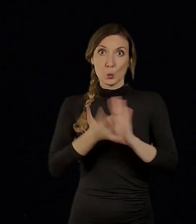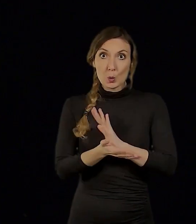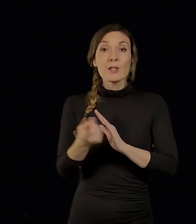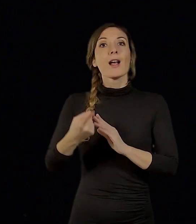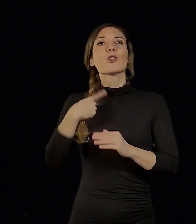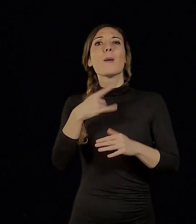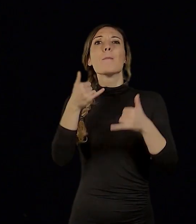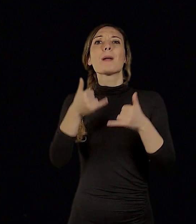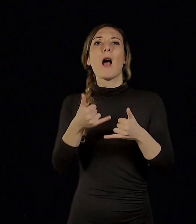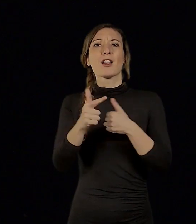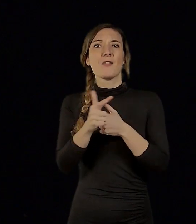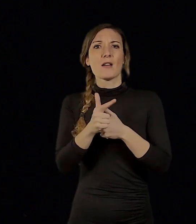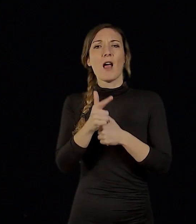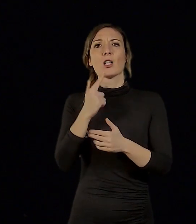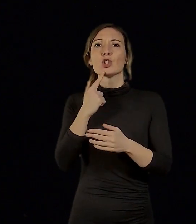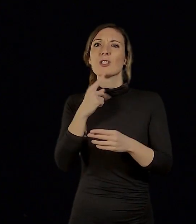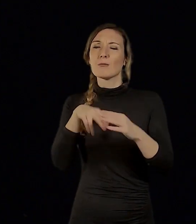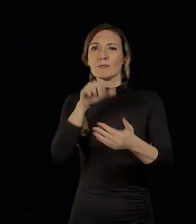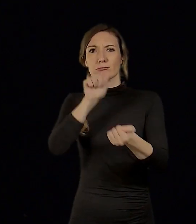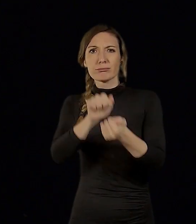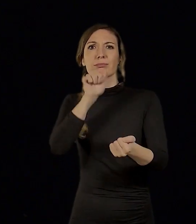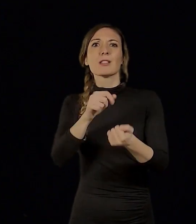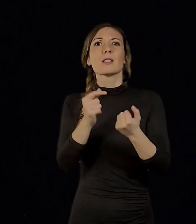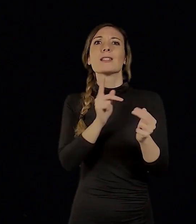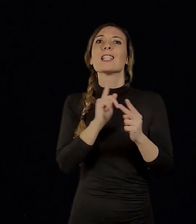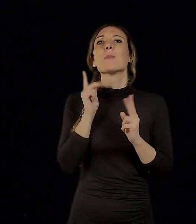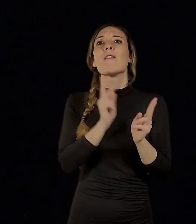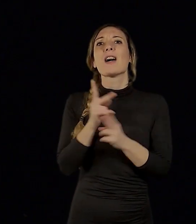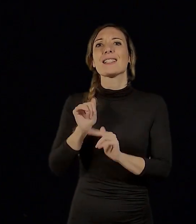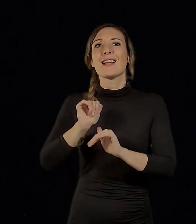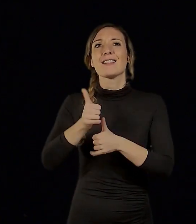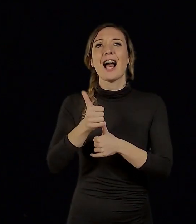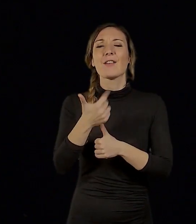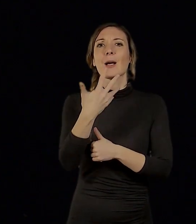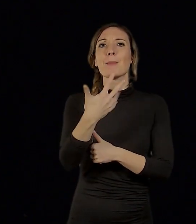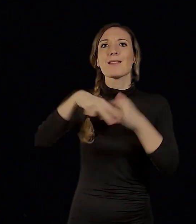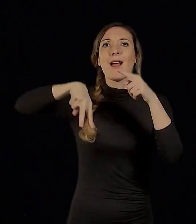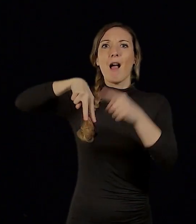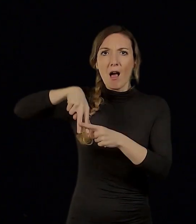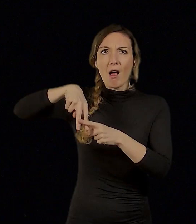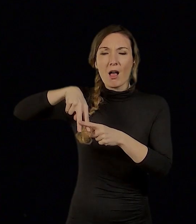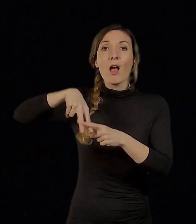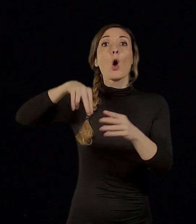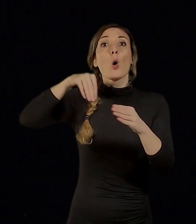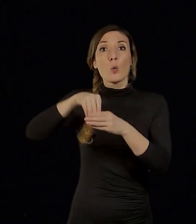ends at the Generála Šiška intersection and continues as a completely unsuitable road,